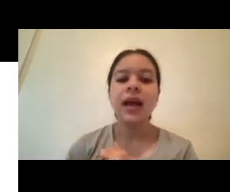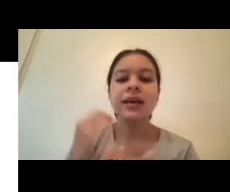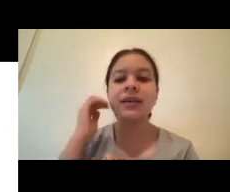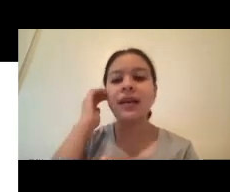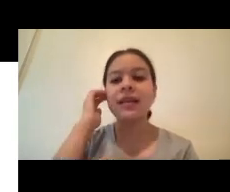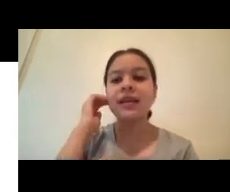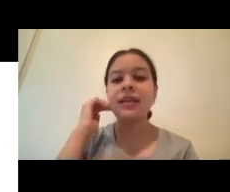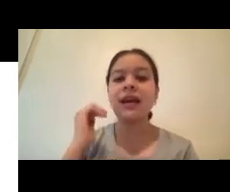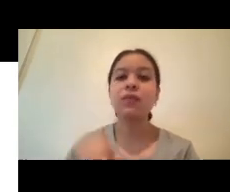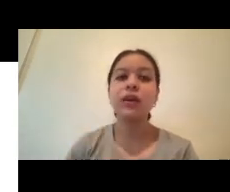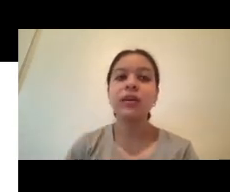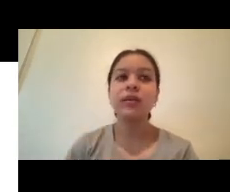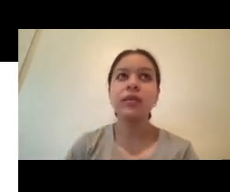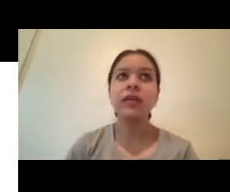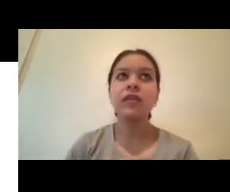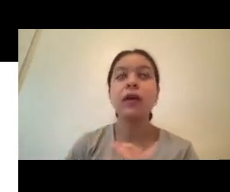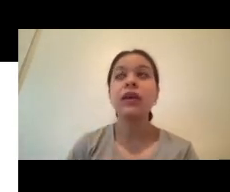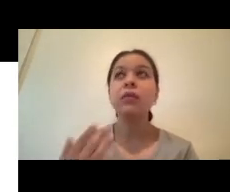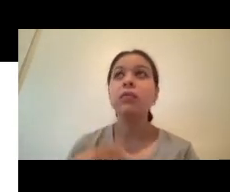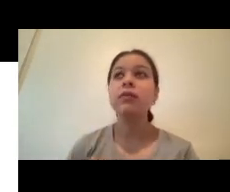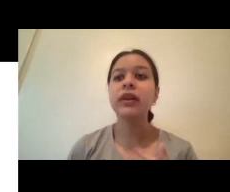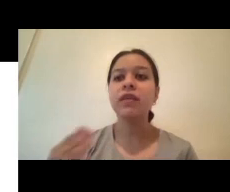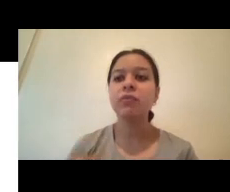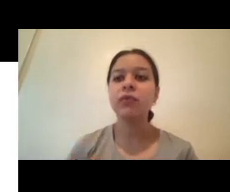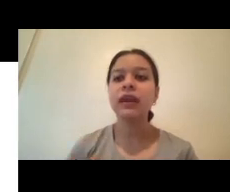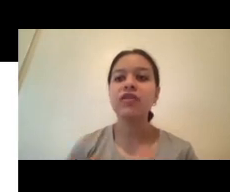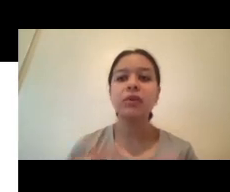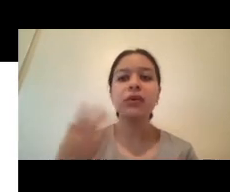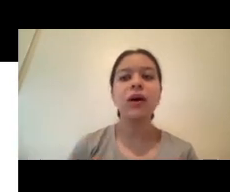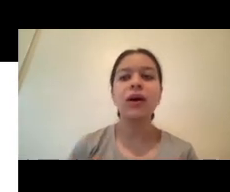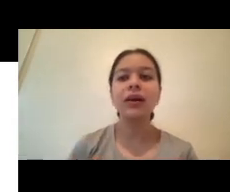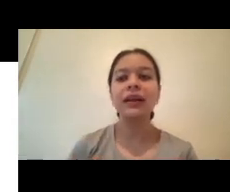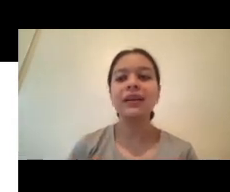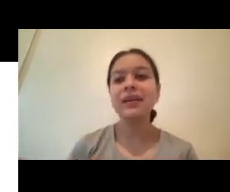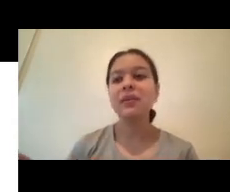And I think that that's when that's when I was able to be really comfortable and like, share with you all, like,